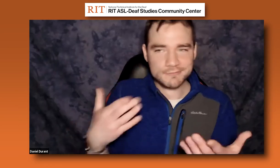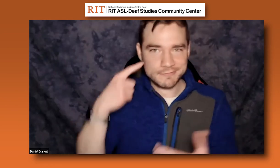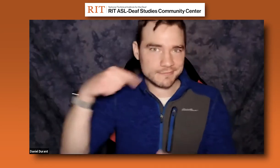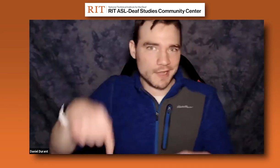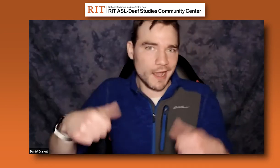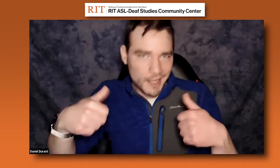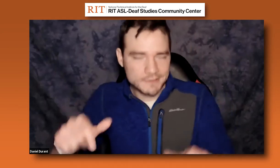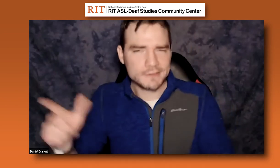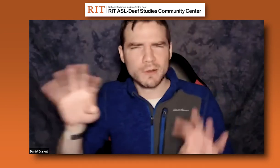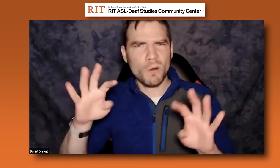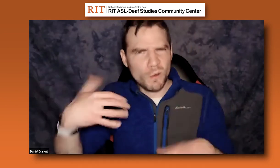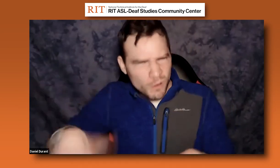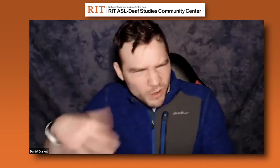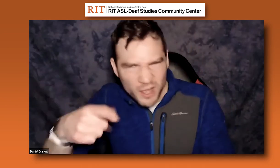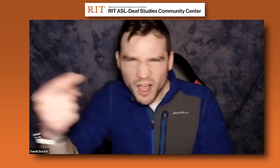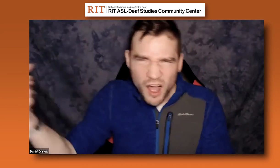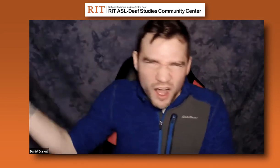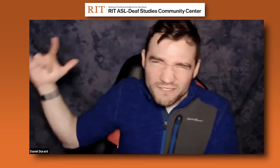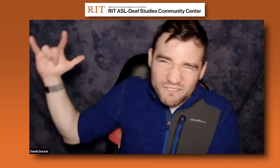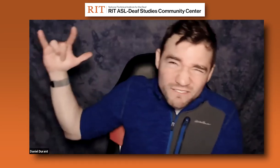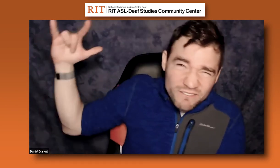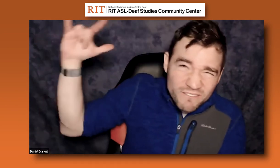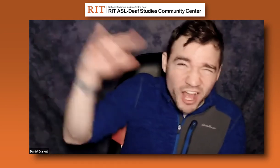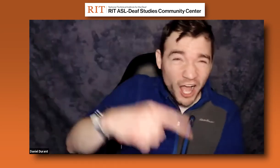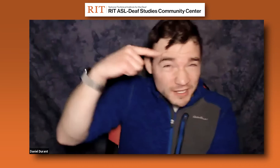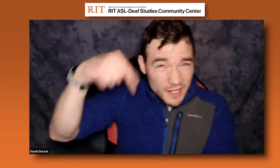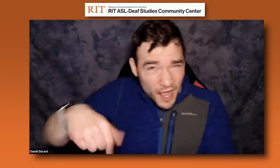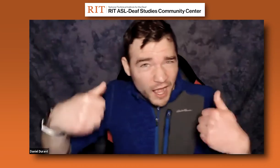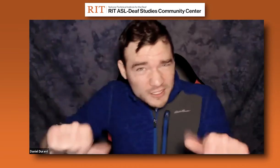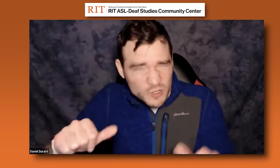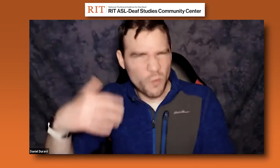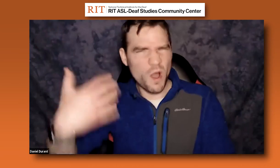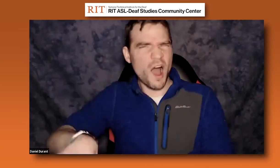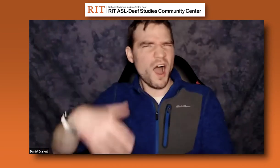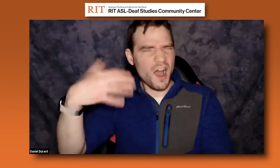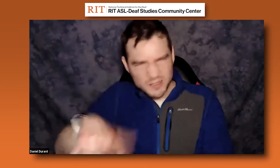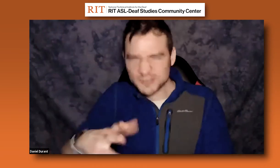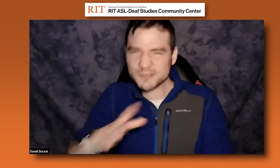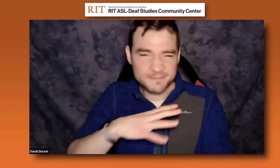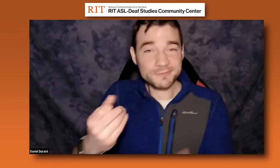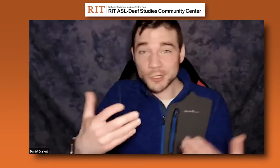so I'm here to audition," and they said to me, "Wow! "You flew all this way! That's amazing!